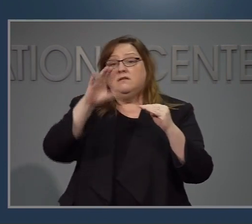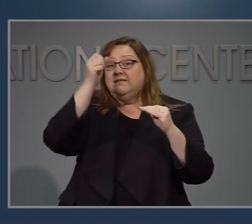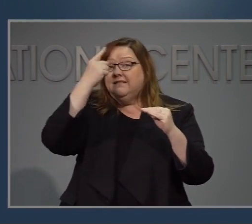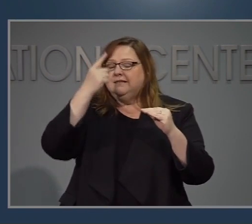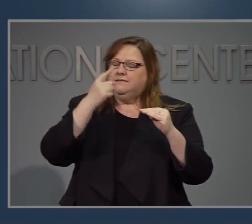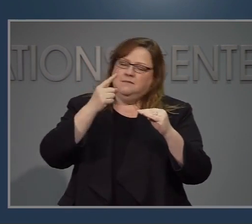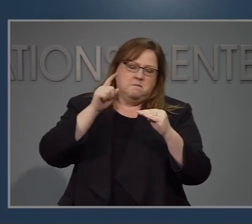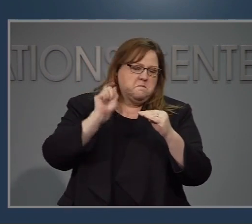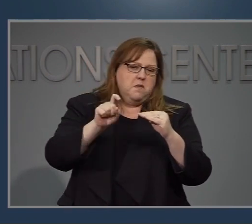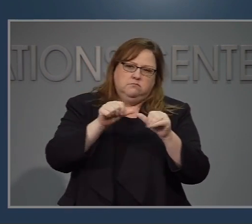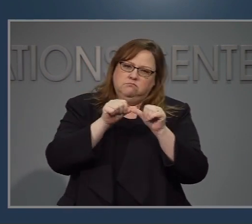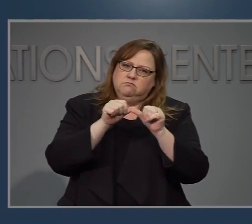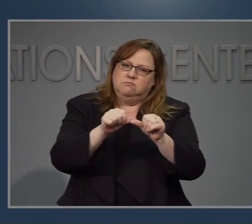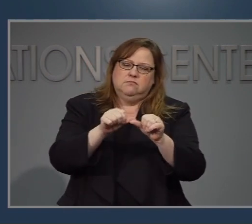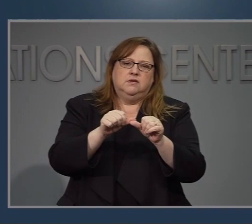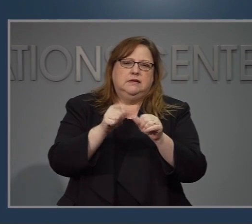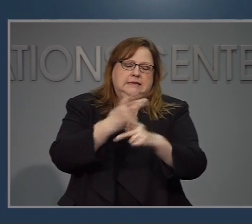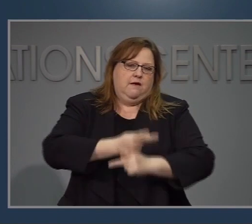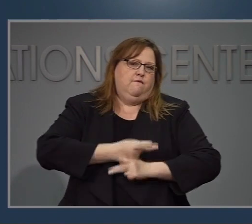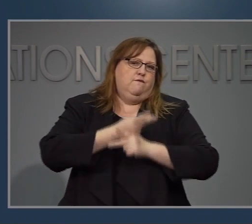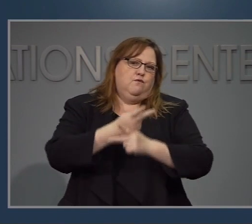TRENDS HAVE BEEN STABLE BUT THE